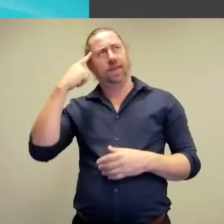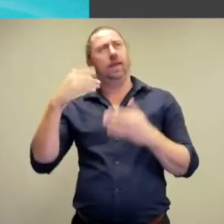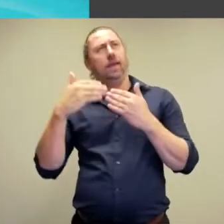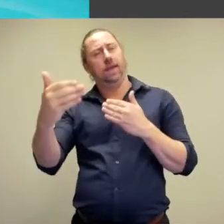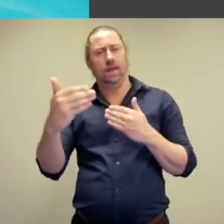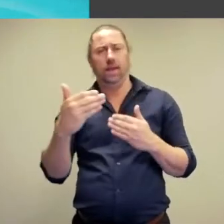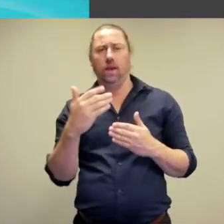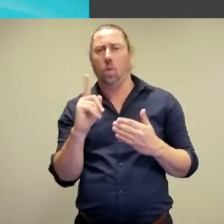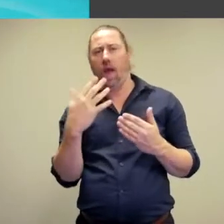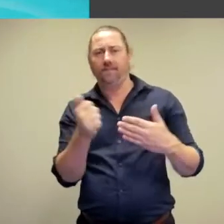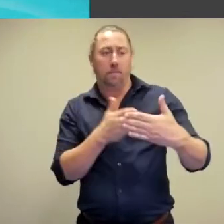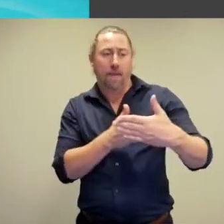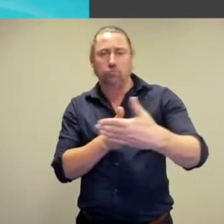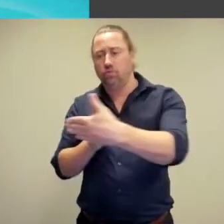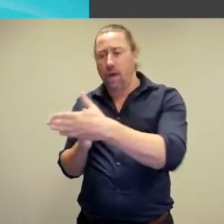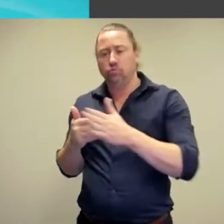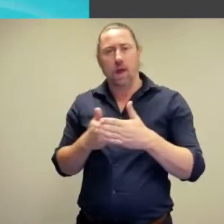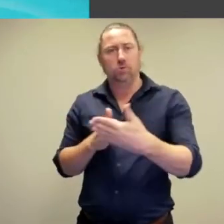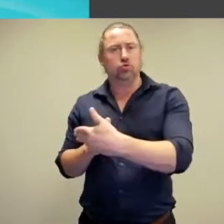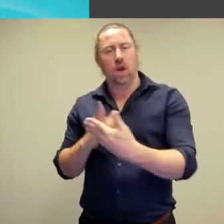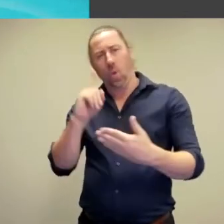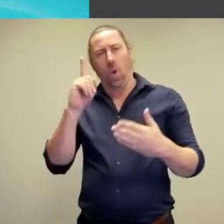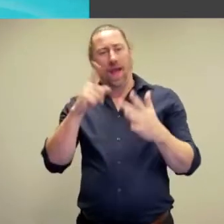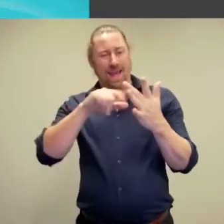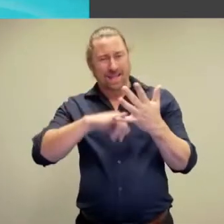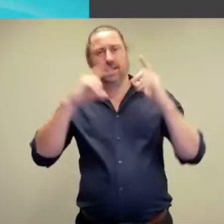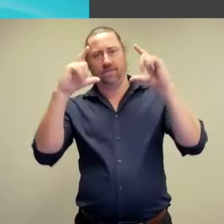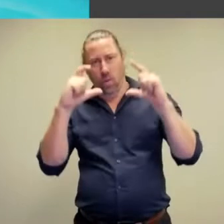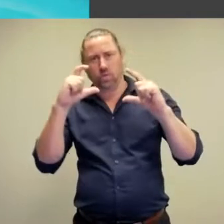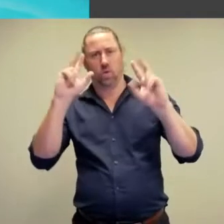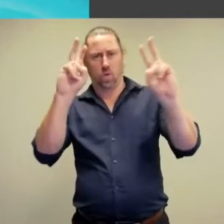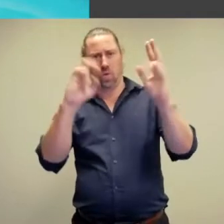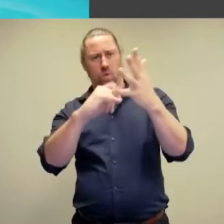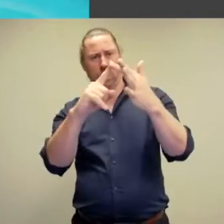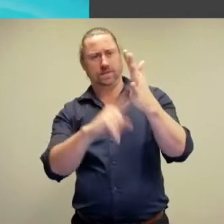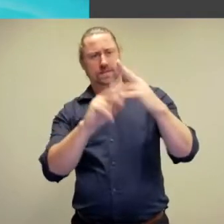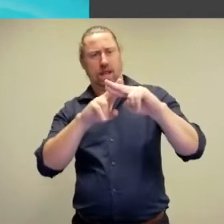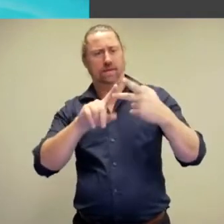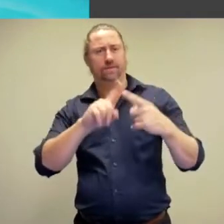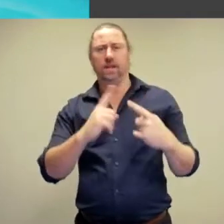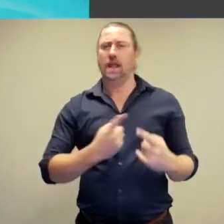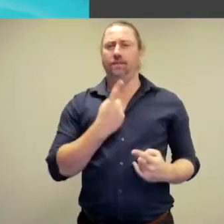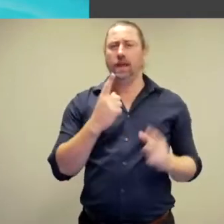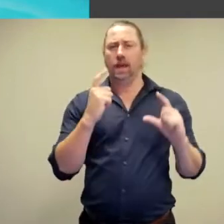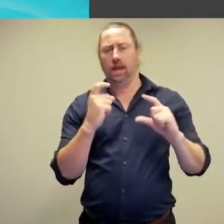boundaries, of what makes a photograph a selfie